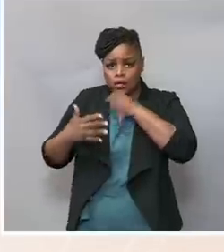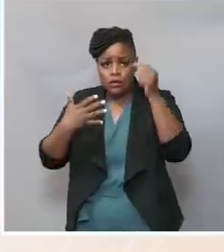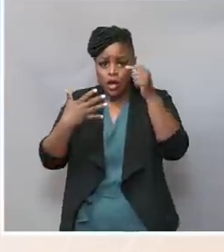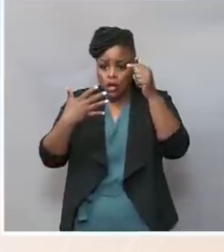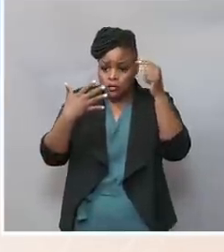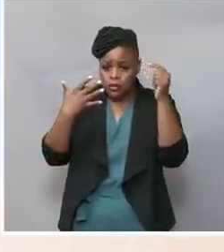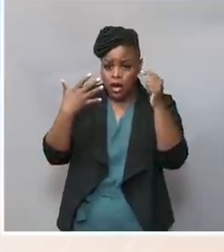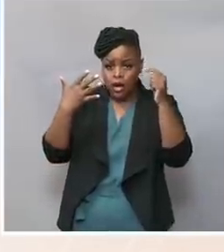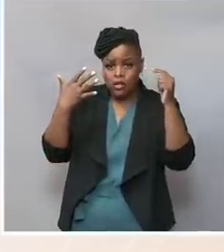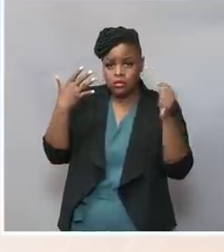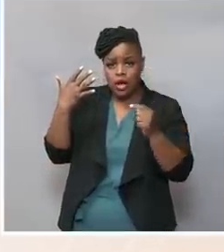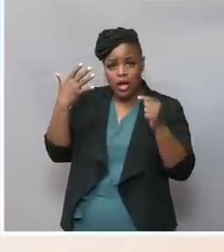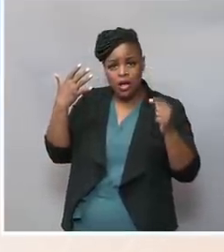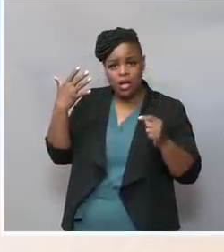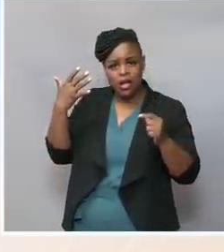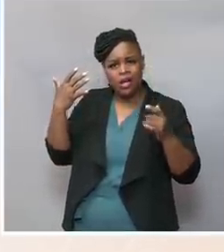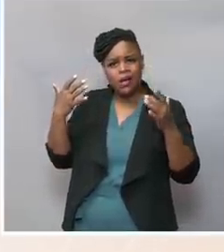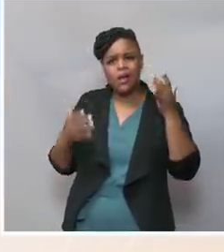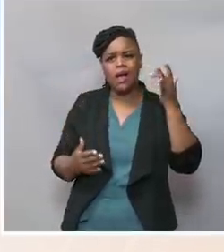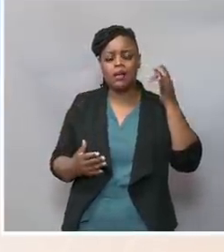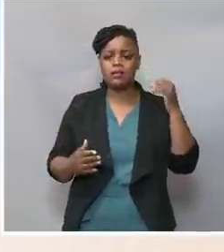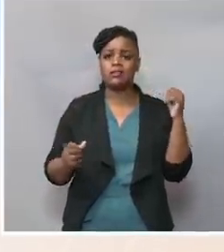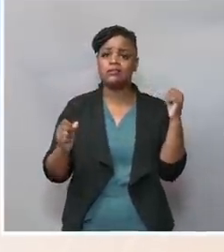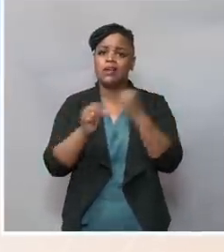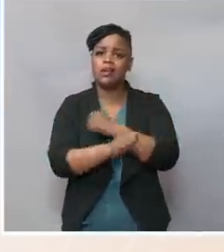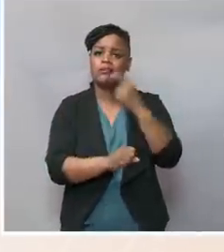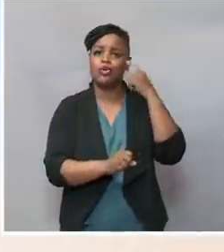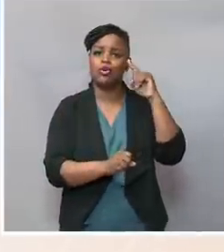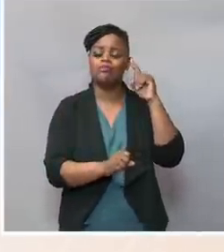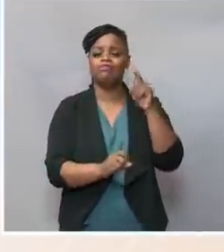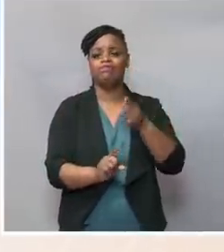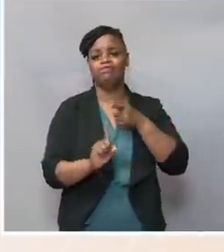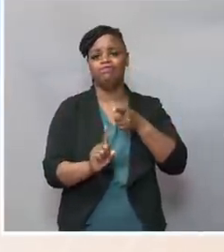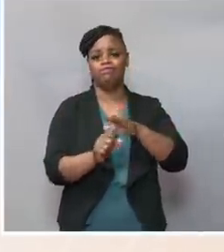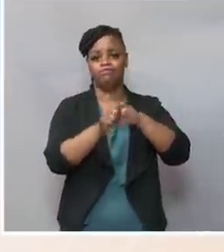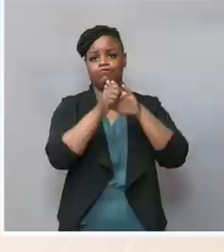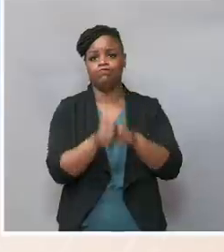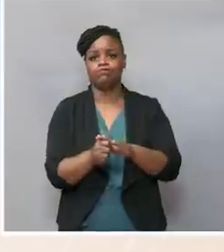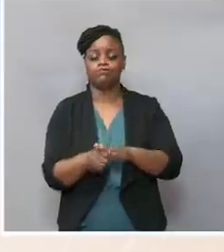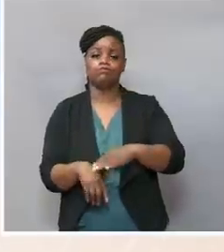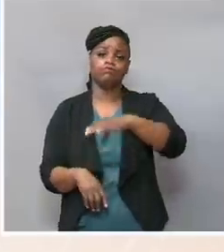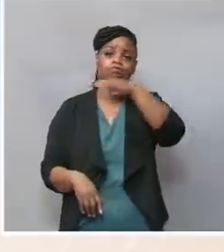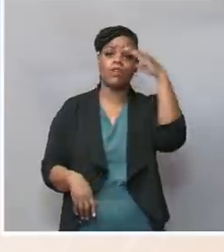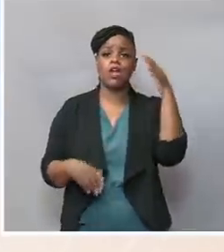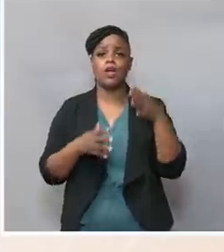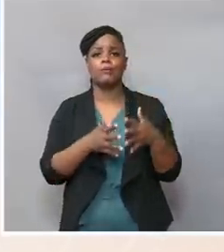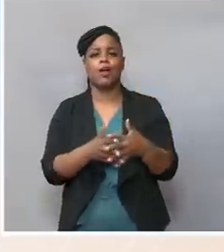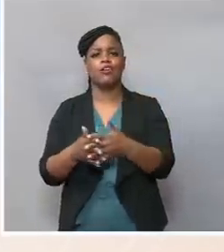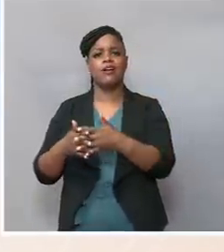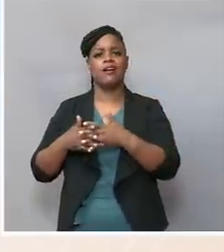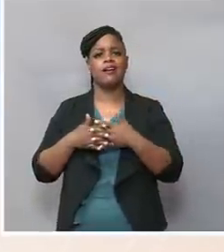targeting black Americans. Visiting the Brancas, here at the Gulf Islands National Seashore